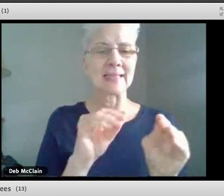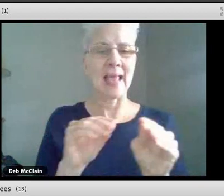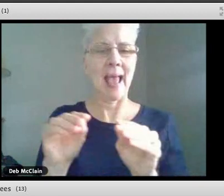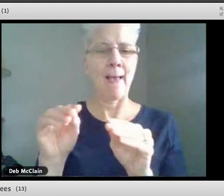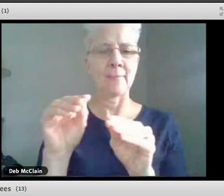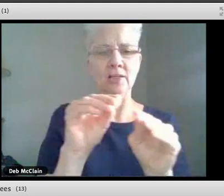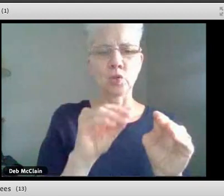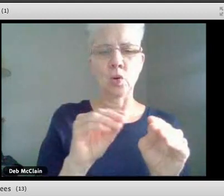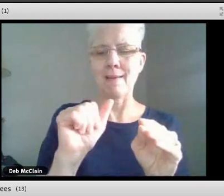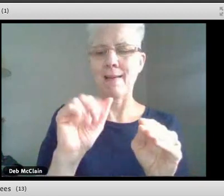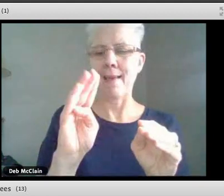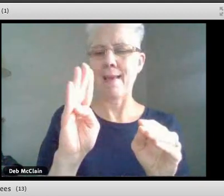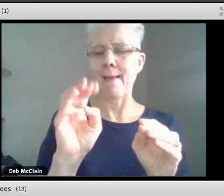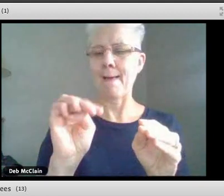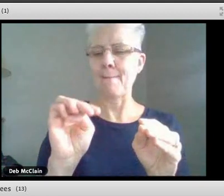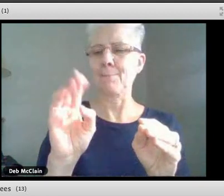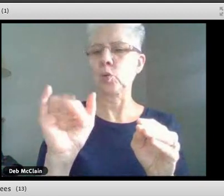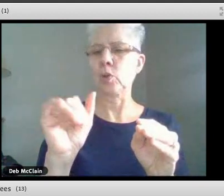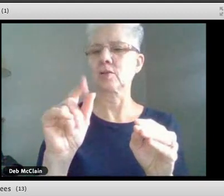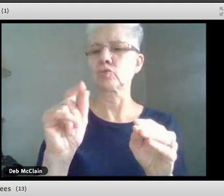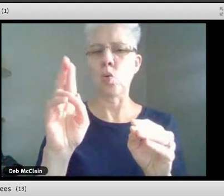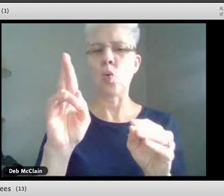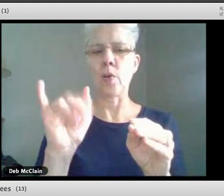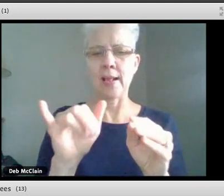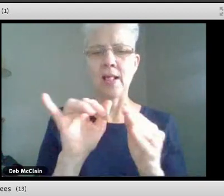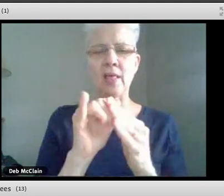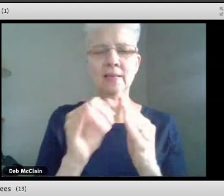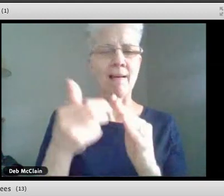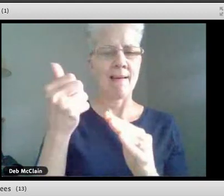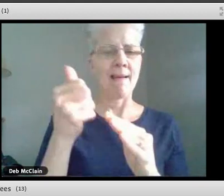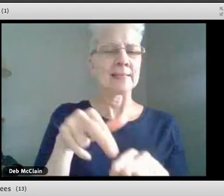than the national average. And in terms of Florida,